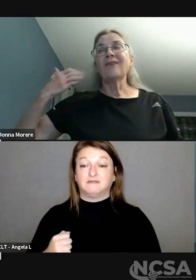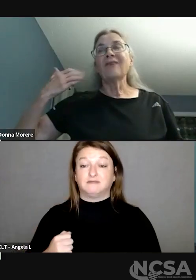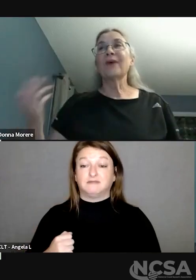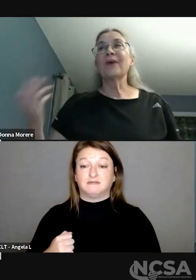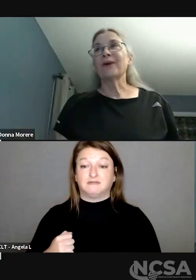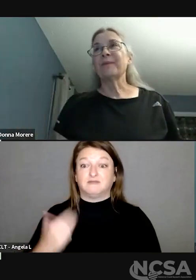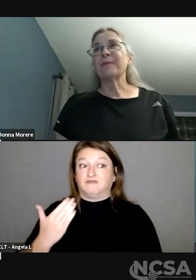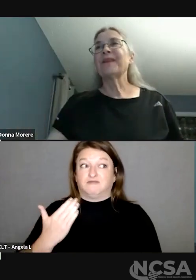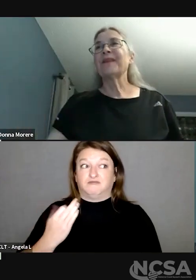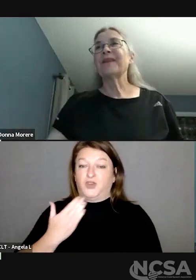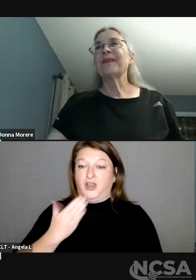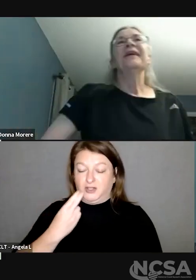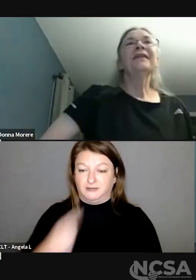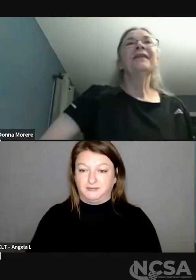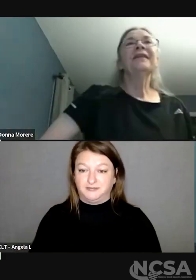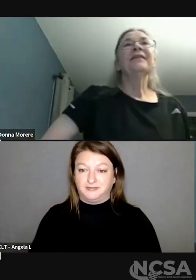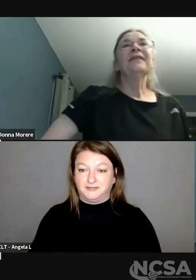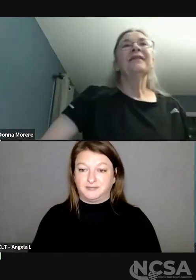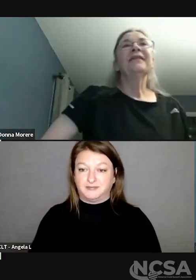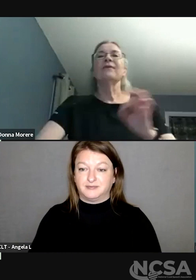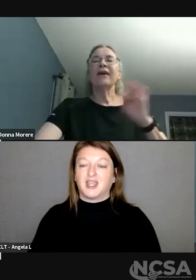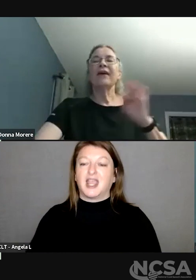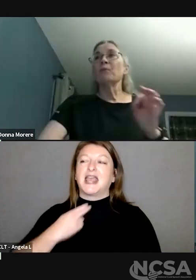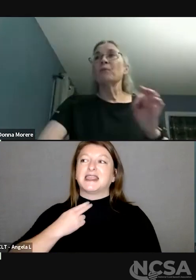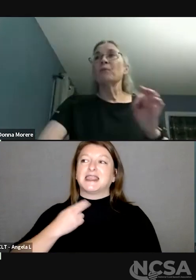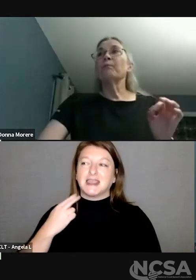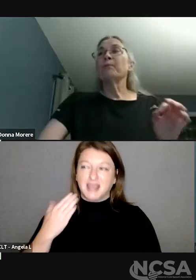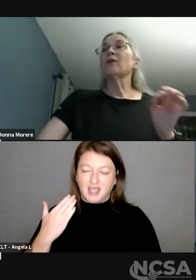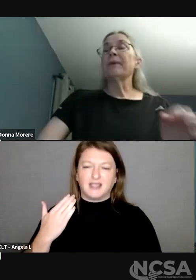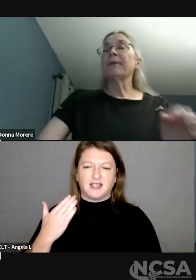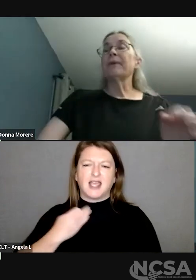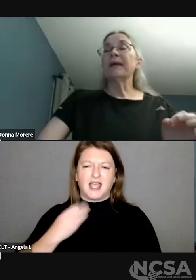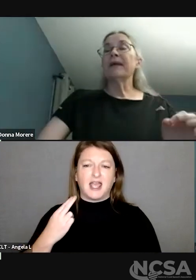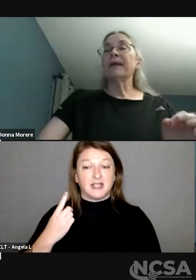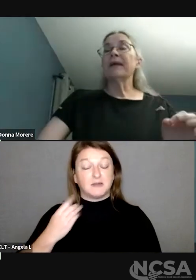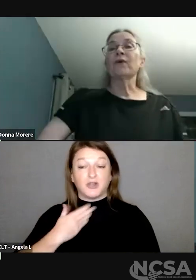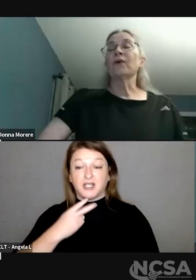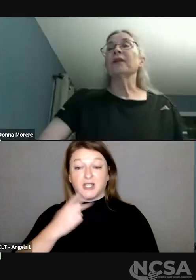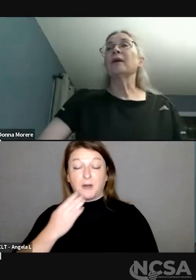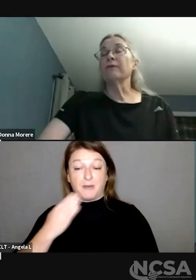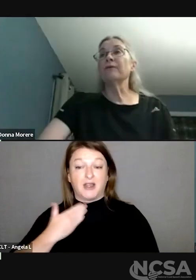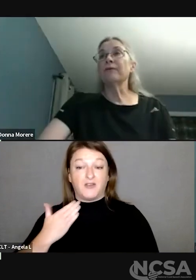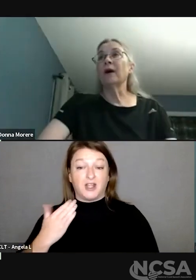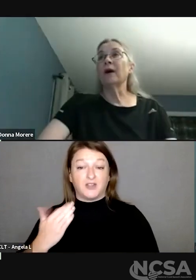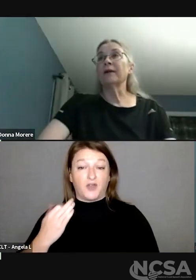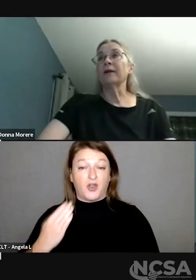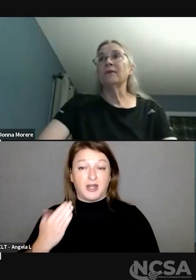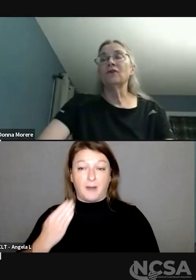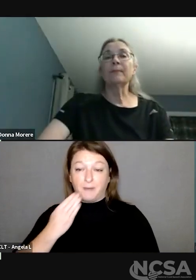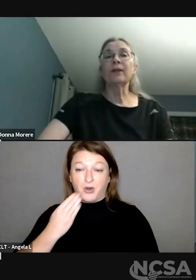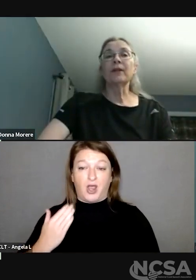forever, and that has particular benefits for a number of disabilities.